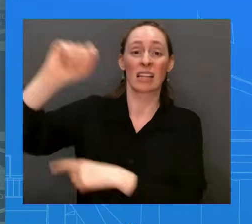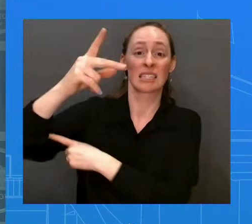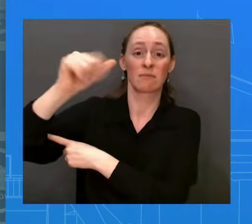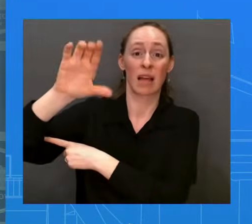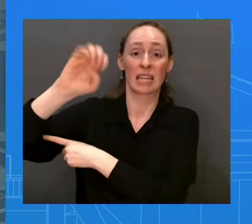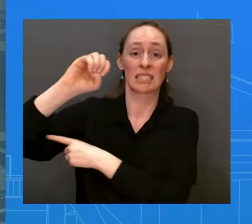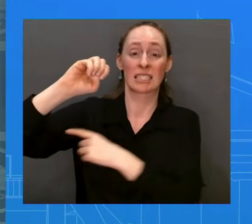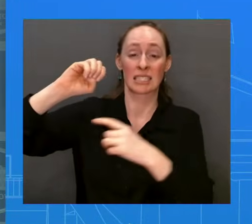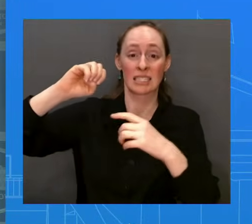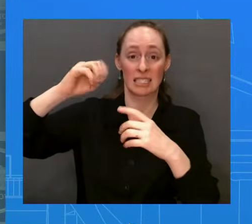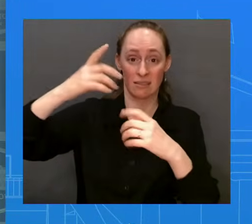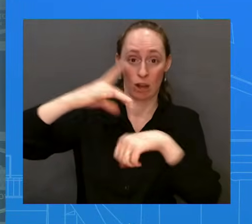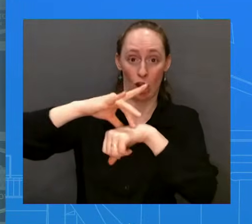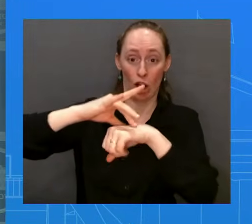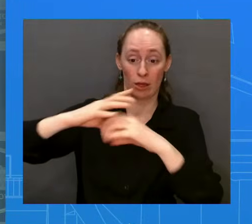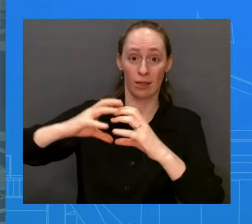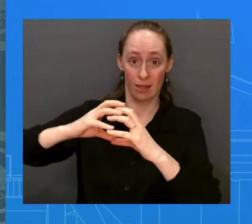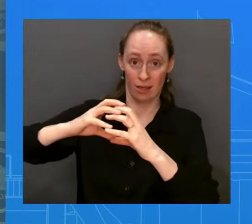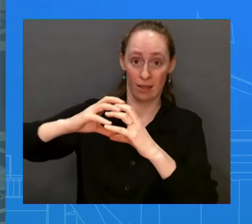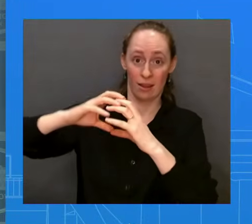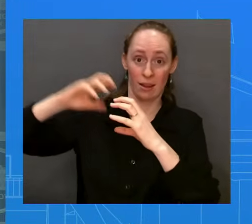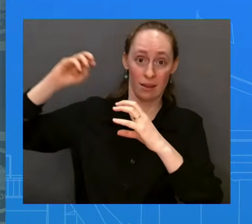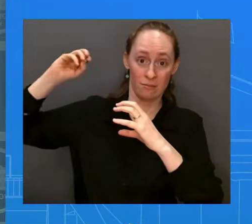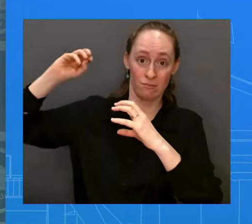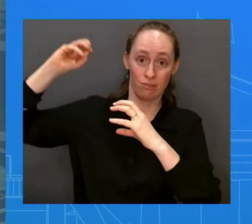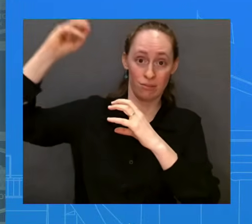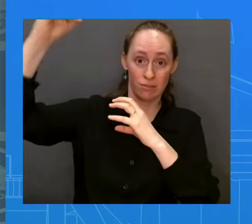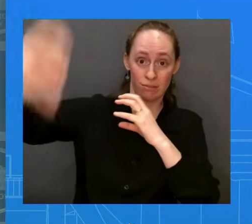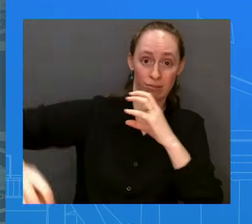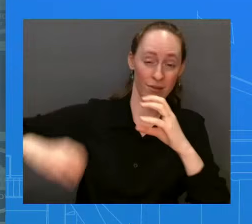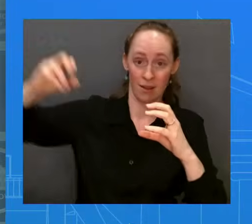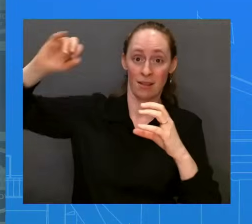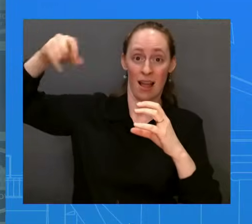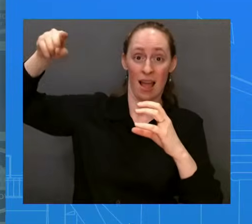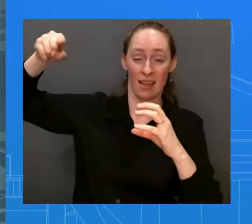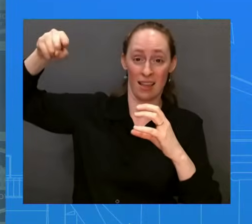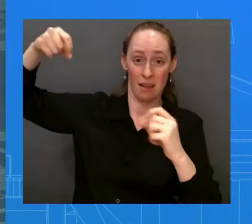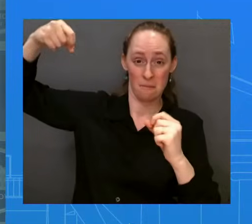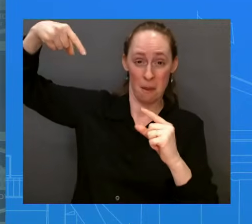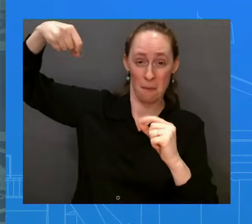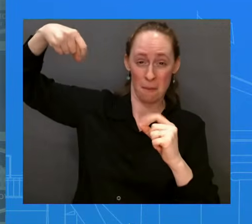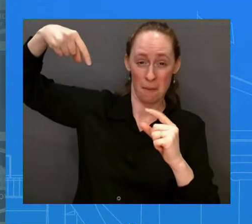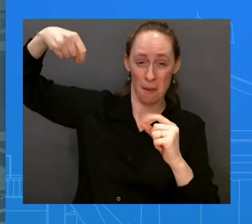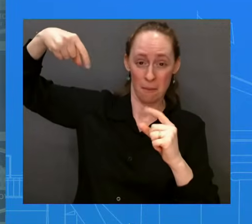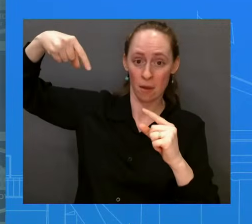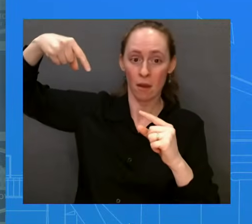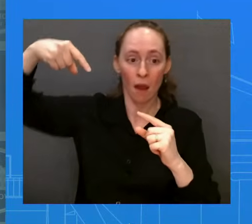when you can maneuver left, right, slow down, speed up, like this thing could, then you can loiter.